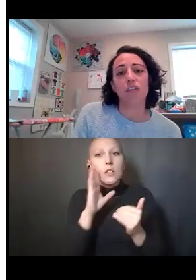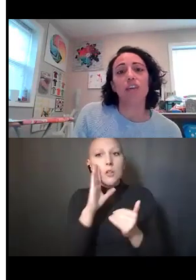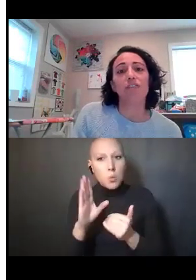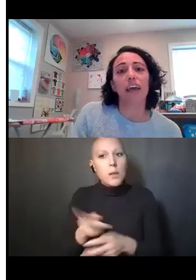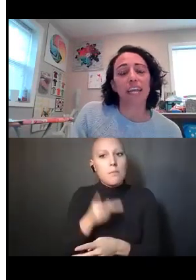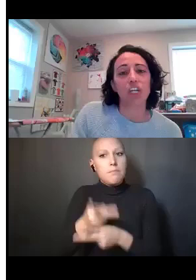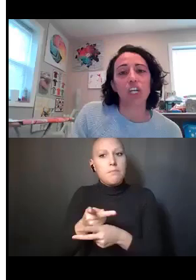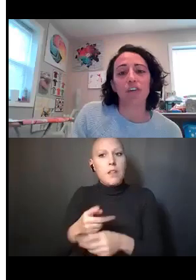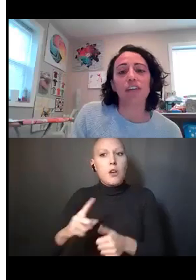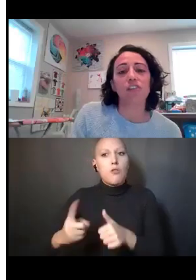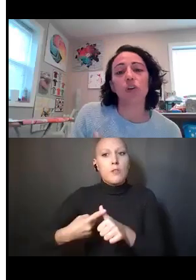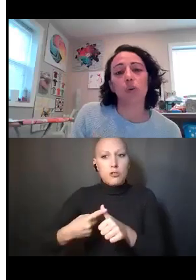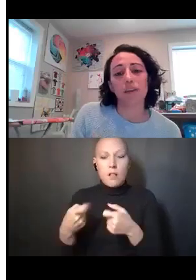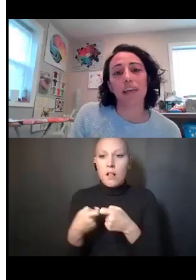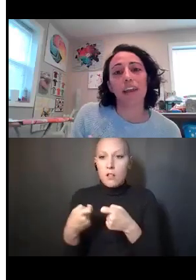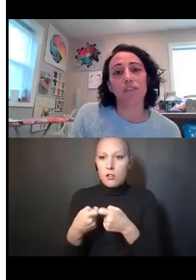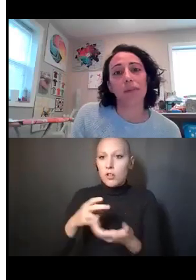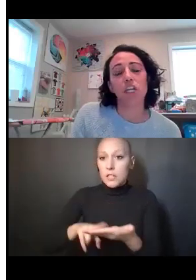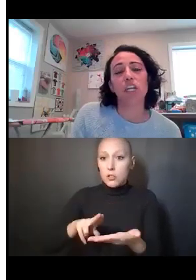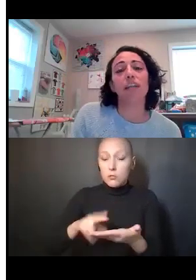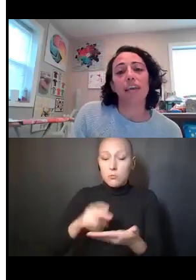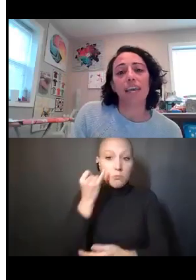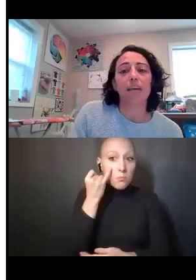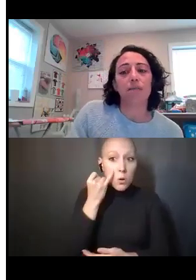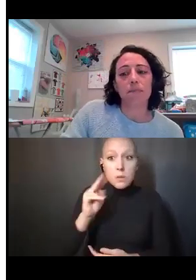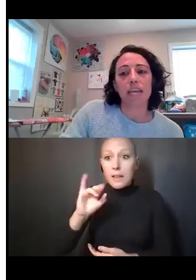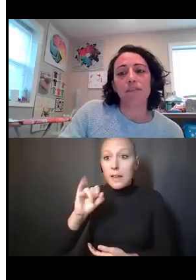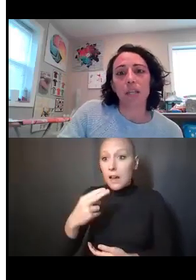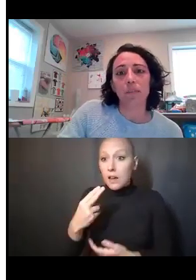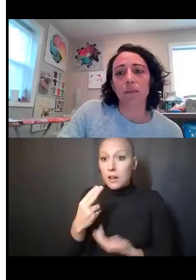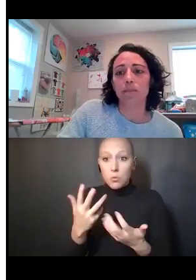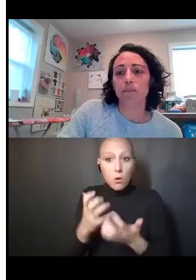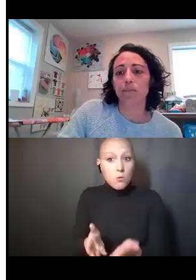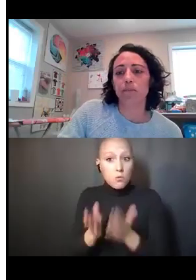so that if NIH ever needs to request that information, it can be made available.